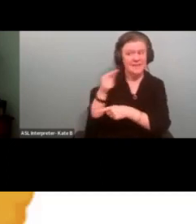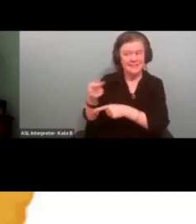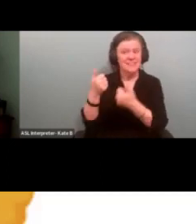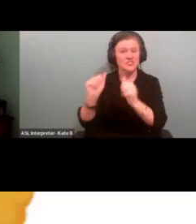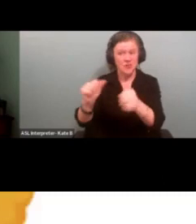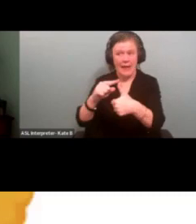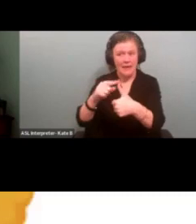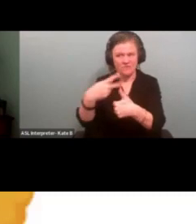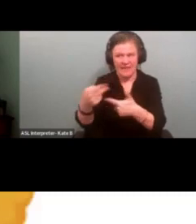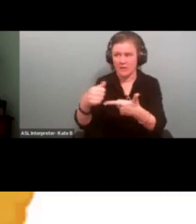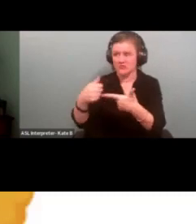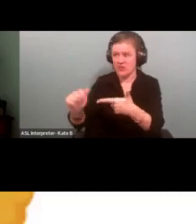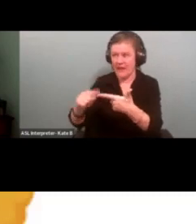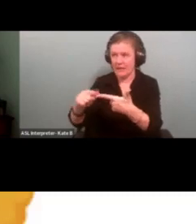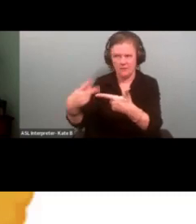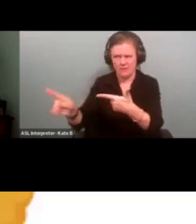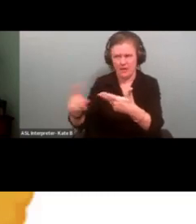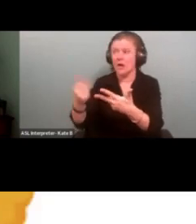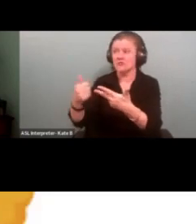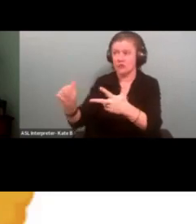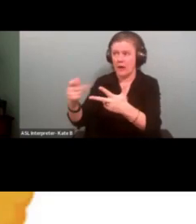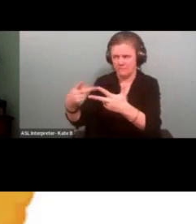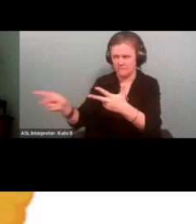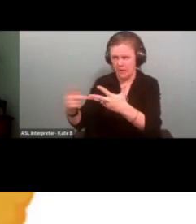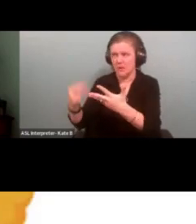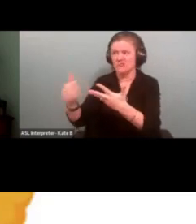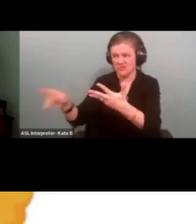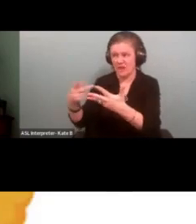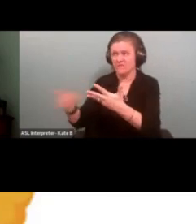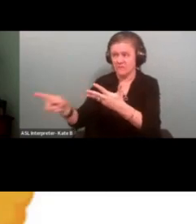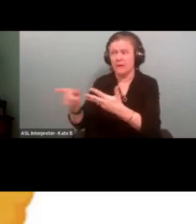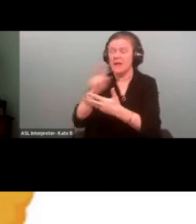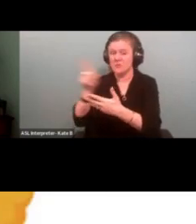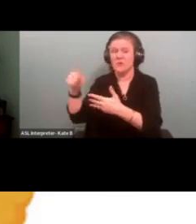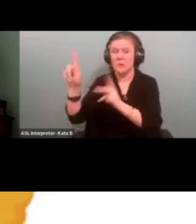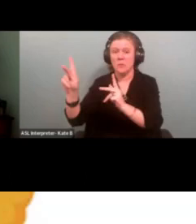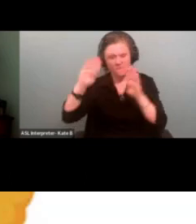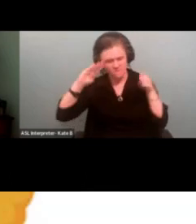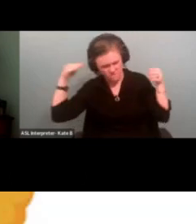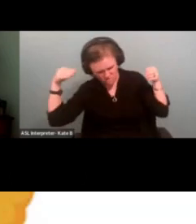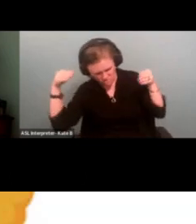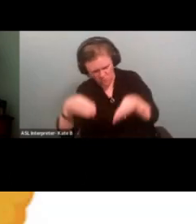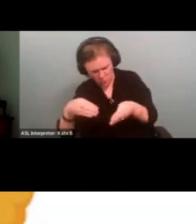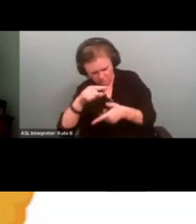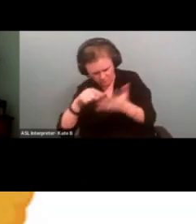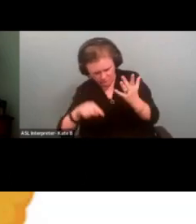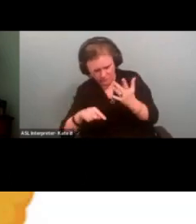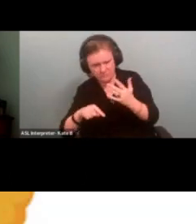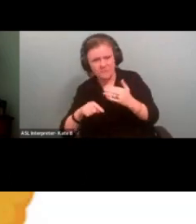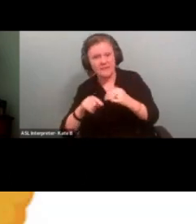worked. And they've probably had a lot of people really wanting to focus on their child. And